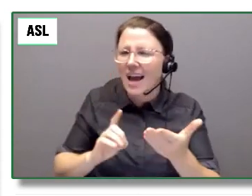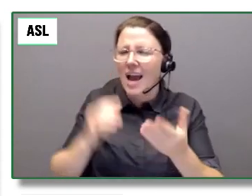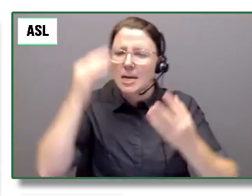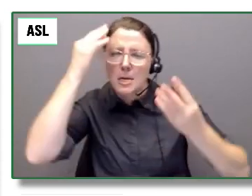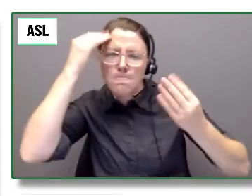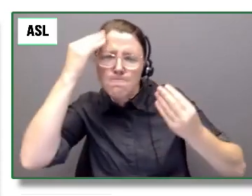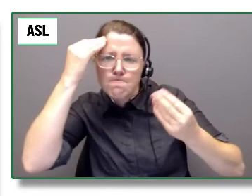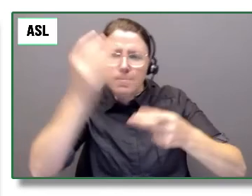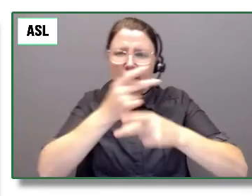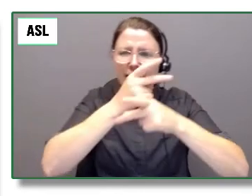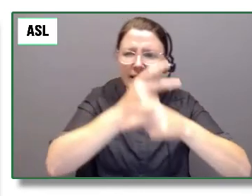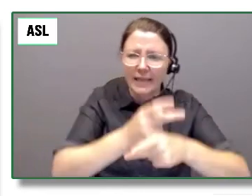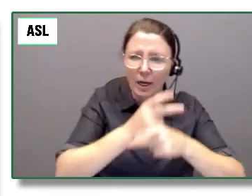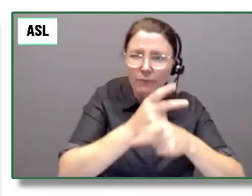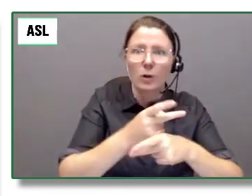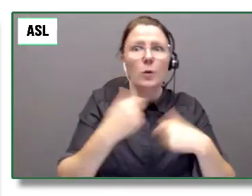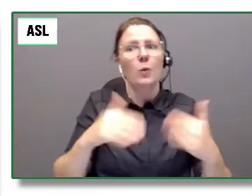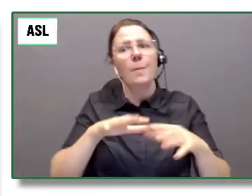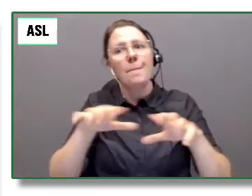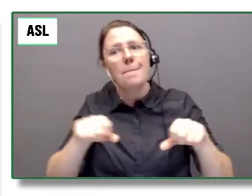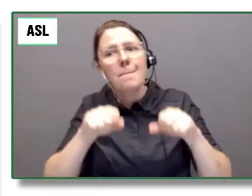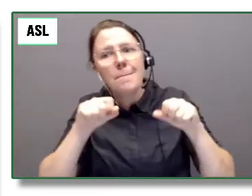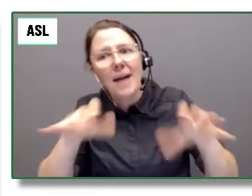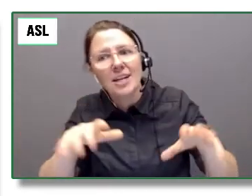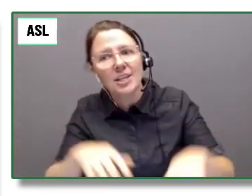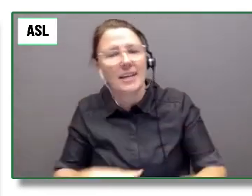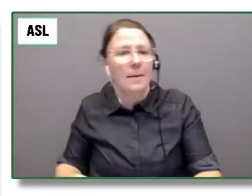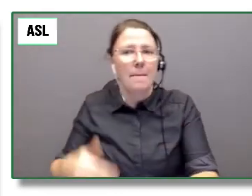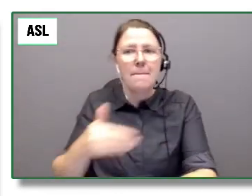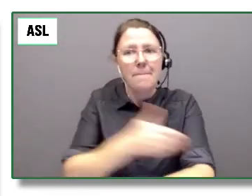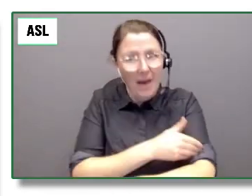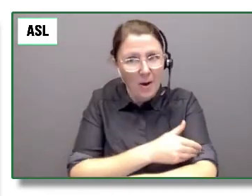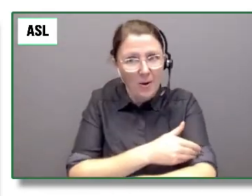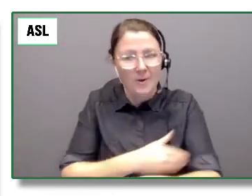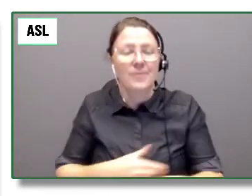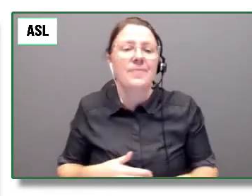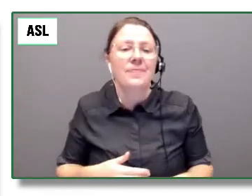When people with diverse lived experiences are involved